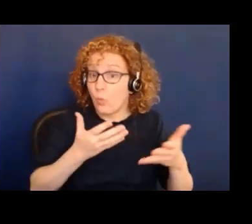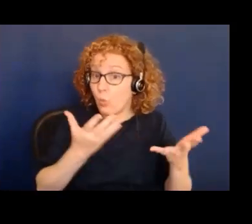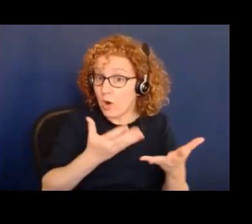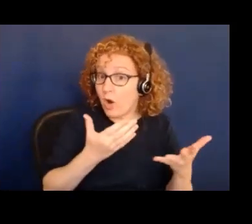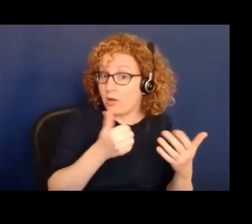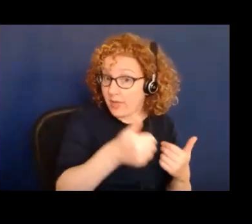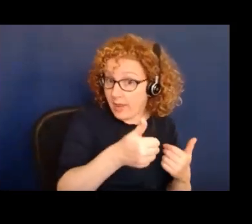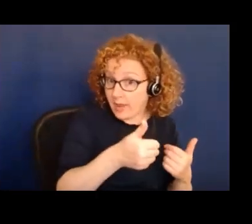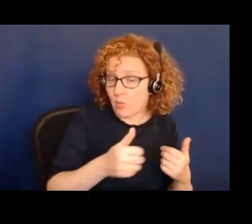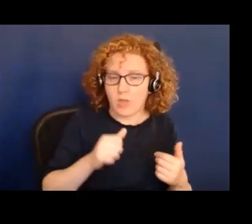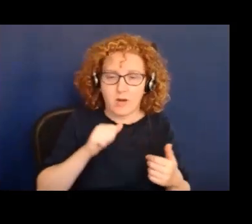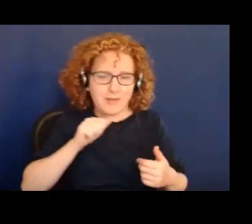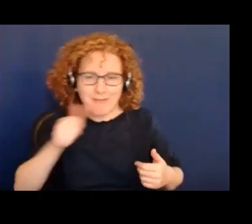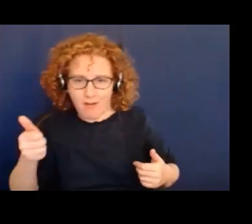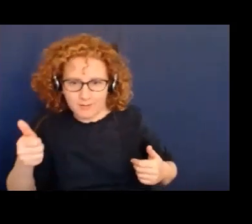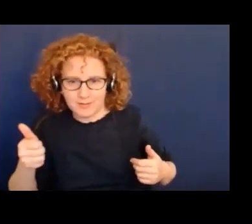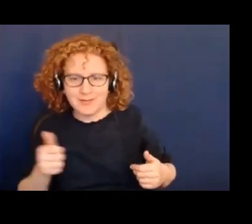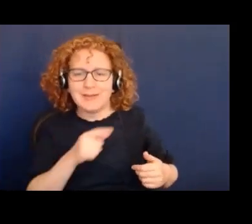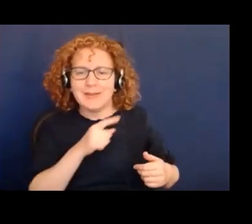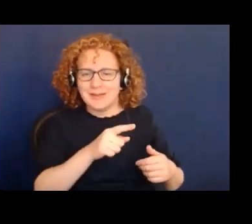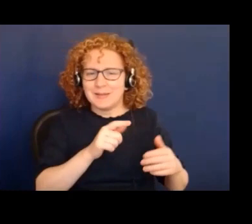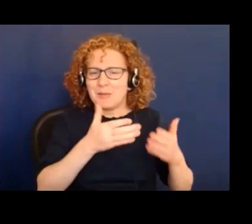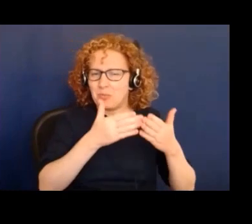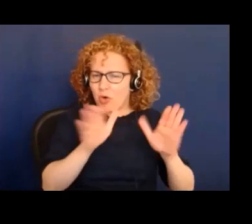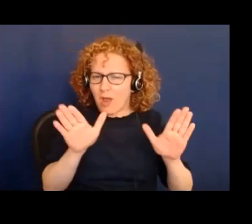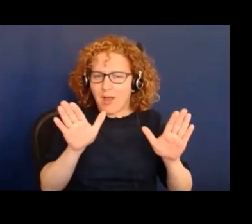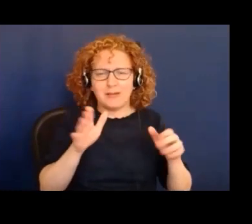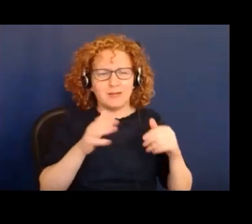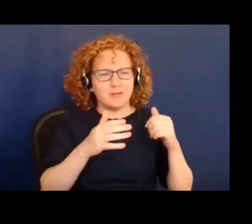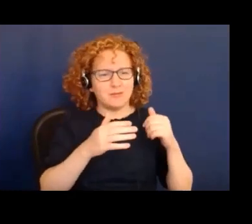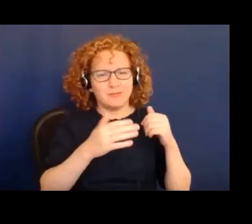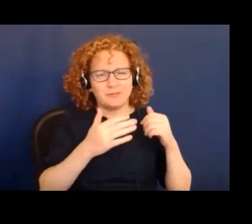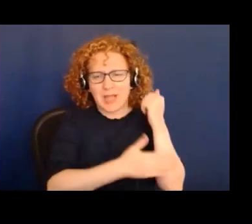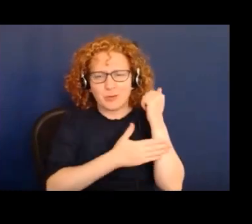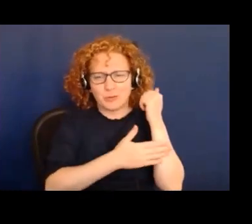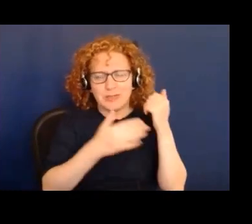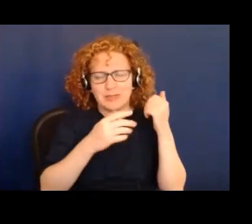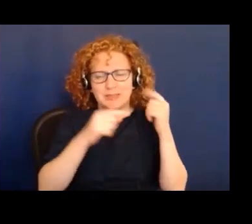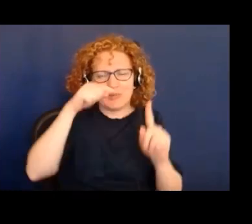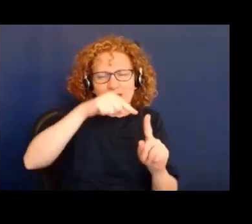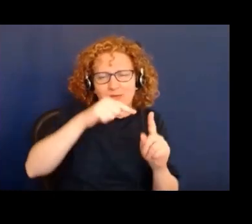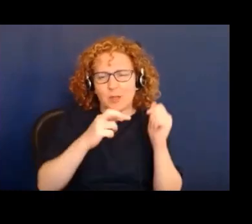official assessment of a range of country-specific risks including crime and terrorism kidnapping